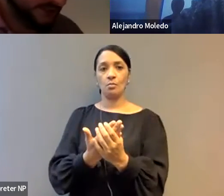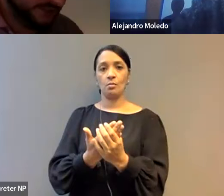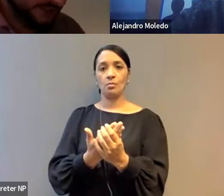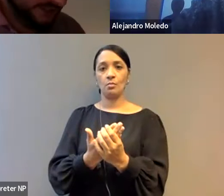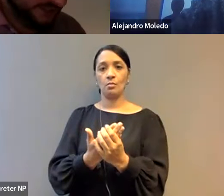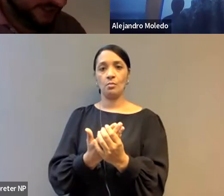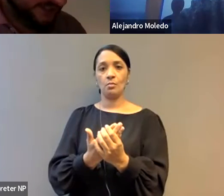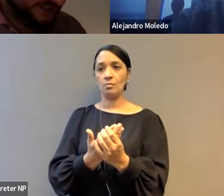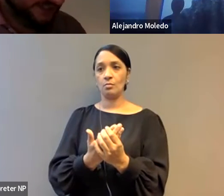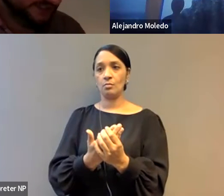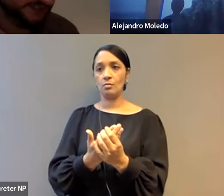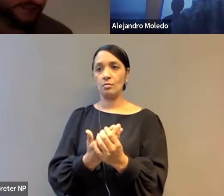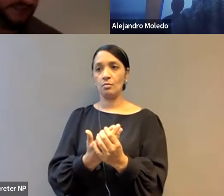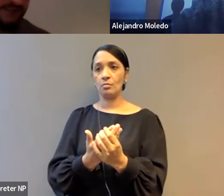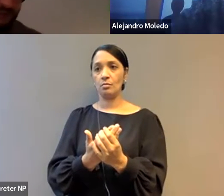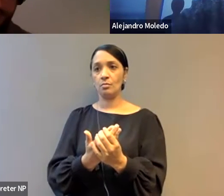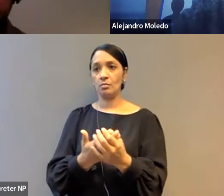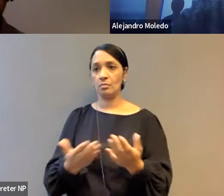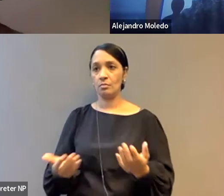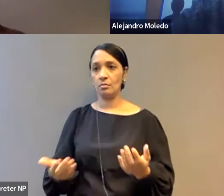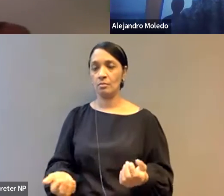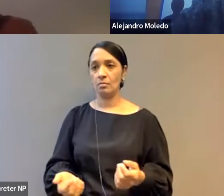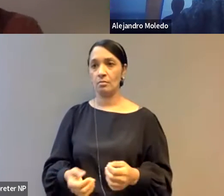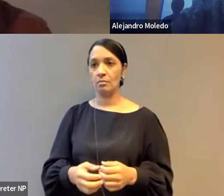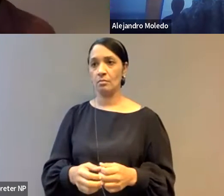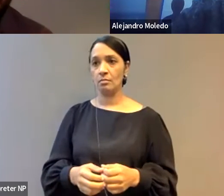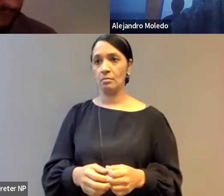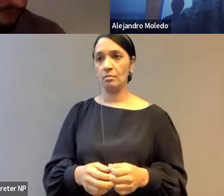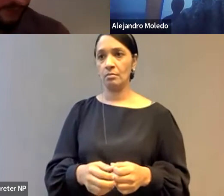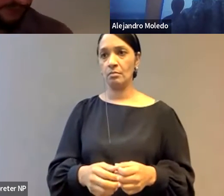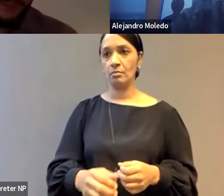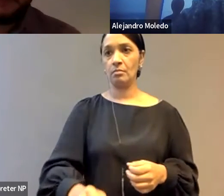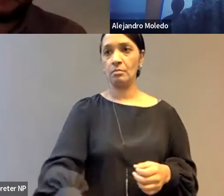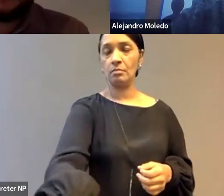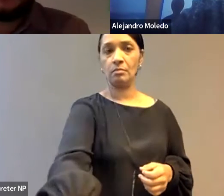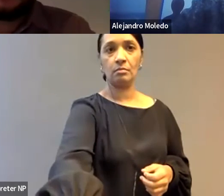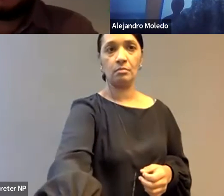which is a binding legislation, a European binding legislation.